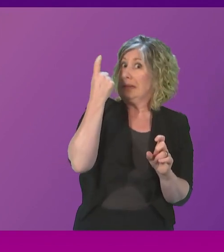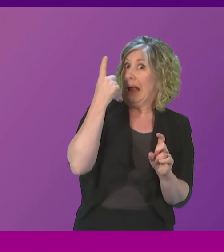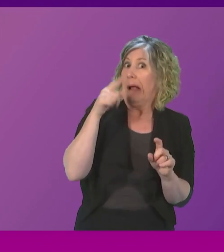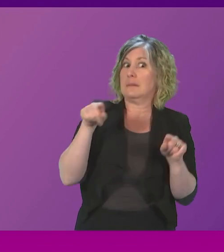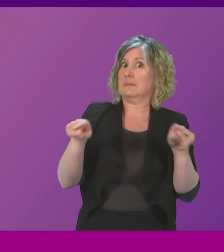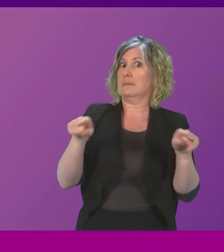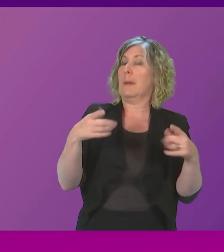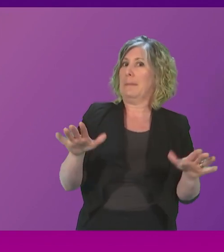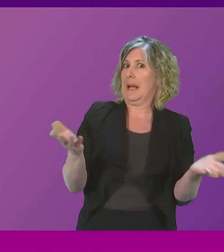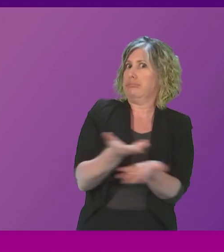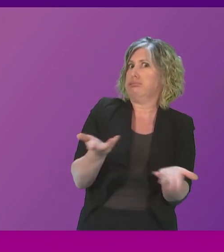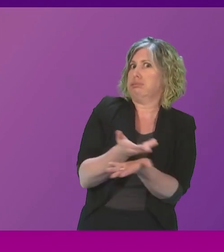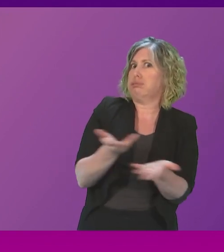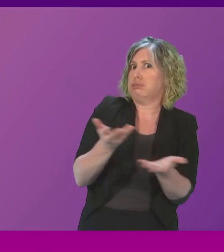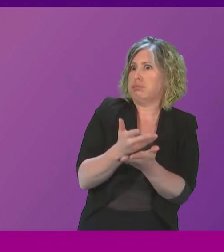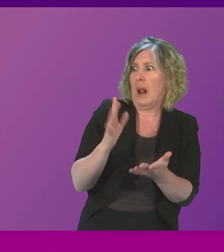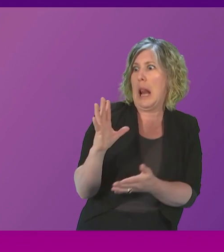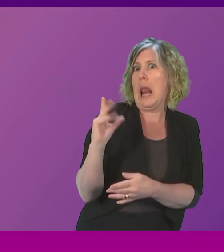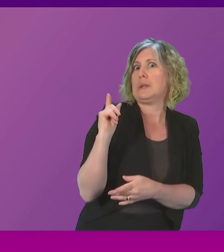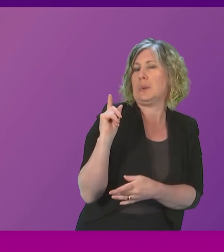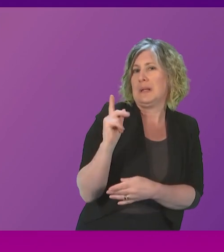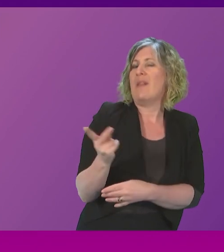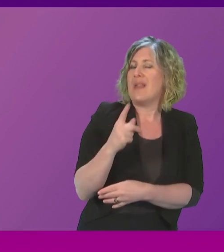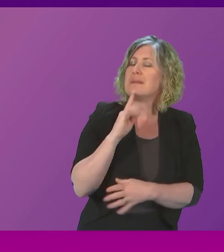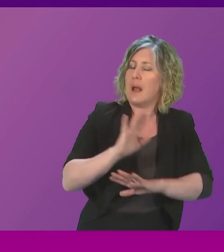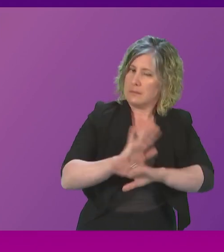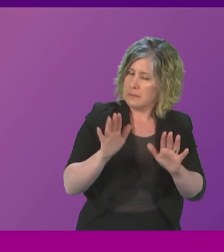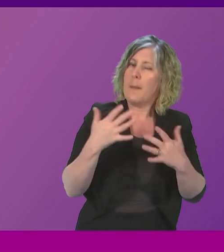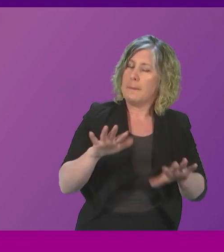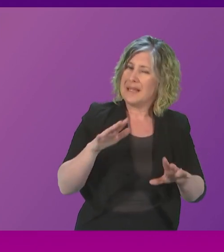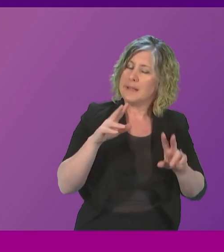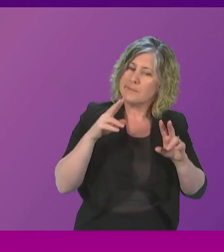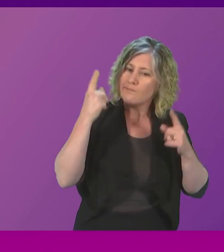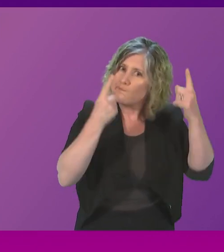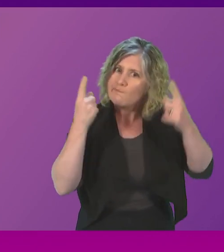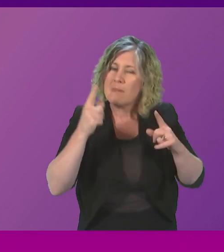Scotland in the past week and sportscotland has reiterated that all options are being considered as Cricket Scotland is being held to account.